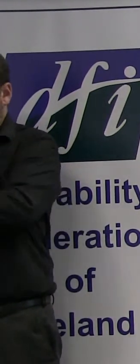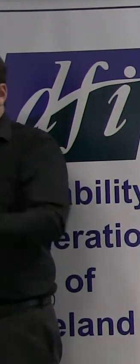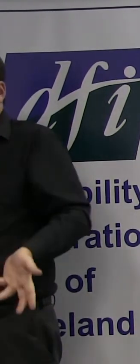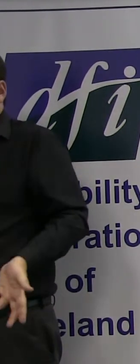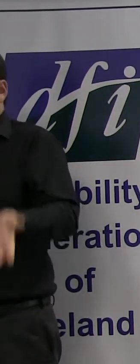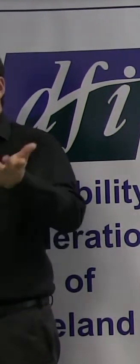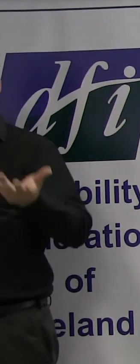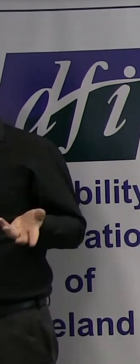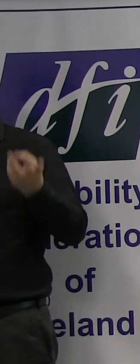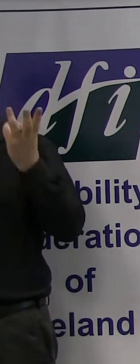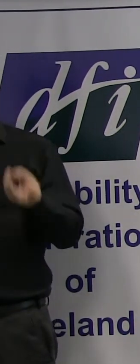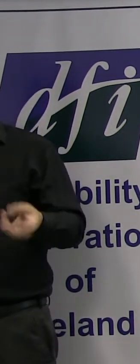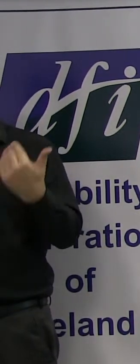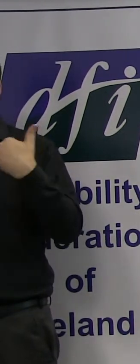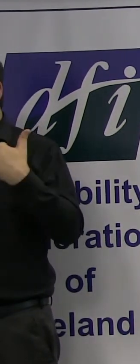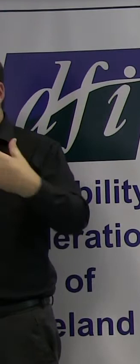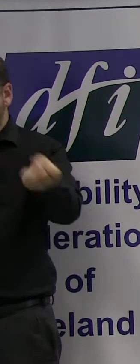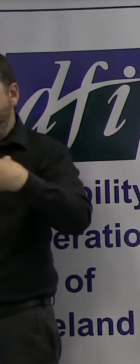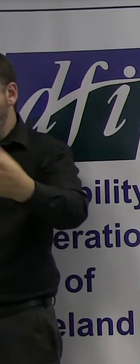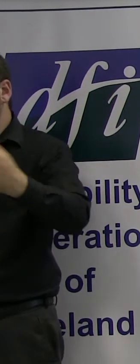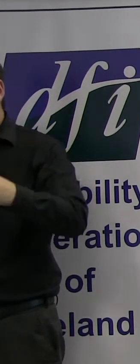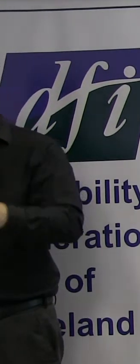to come to us yeah but we will take a pair of you and